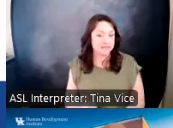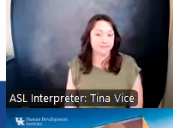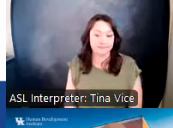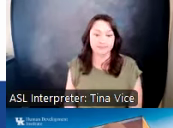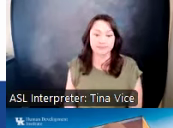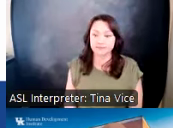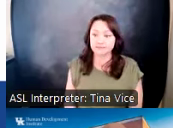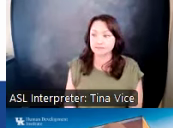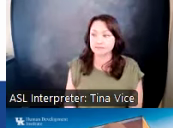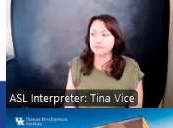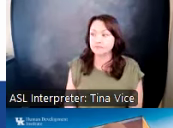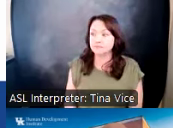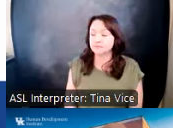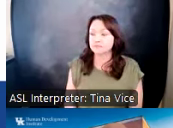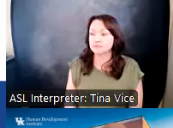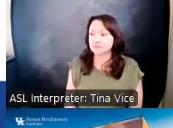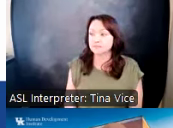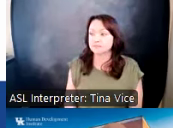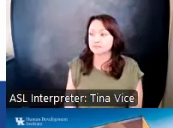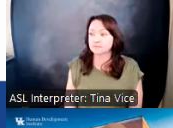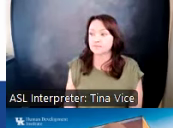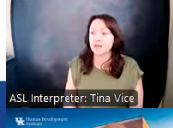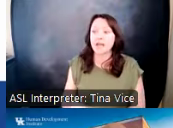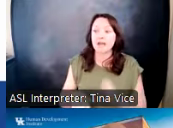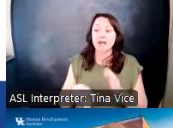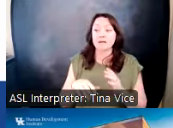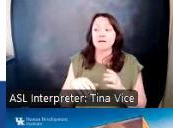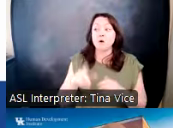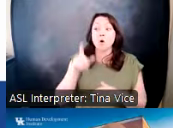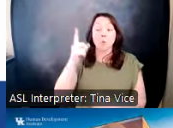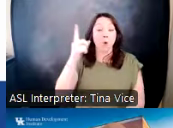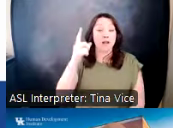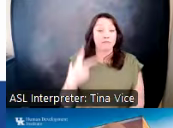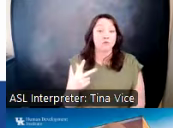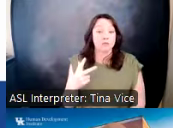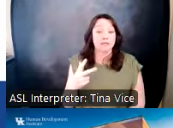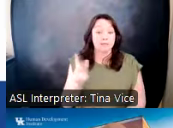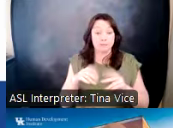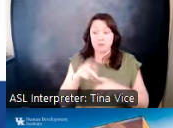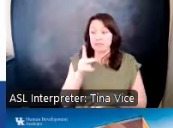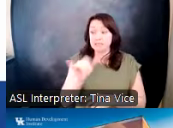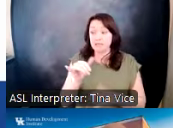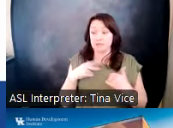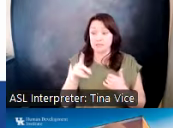So, of the one in three Kentuckians with a disability, the most common type of